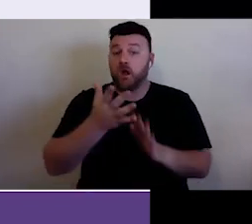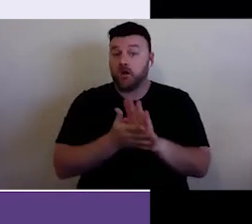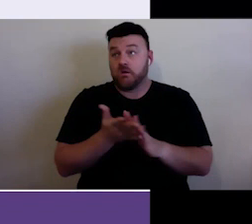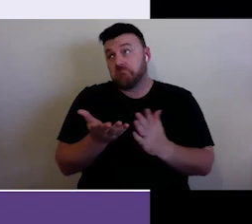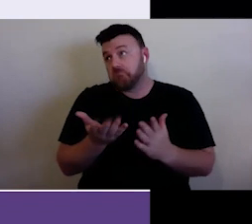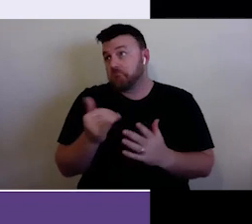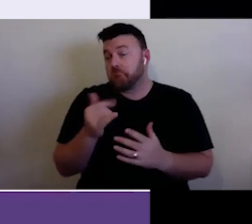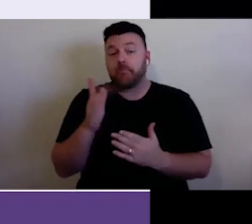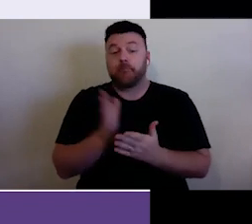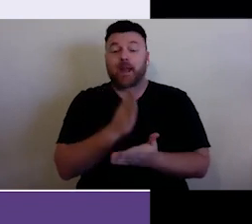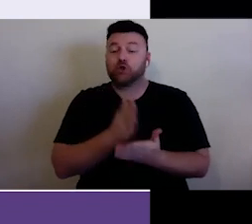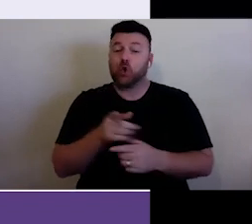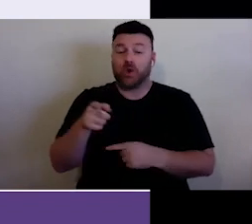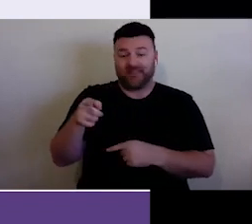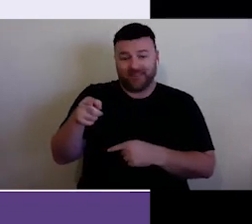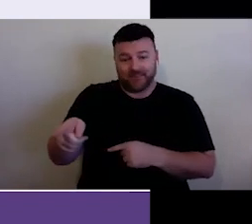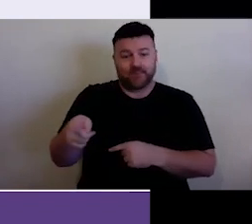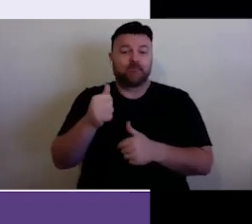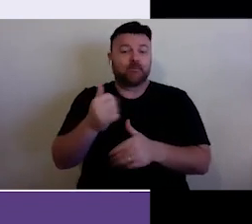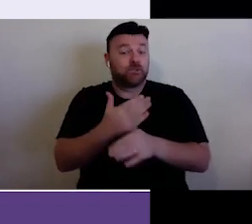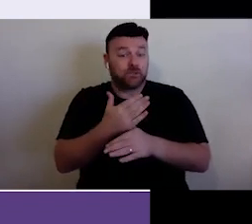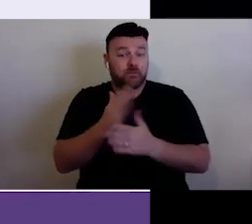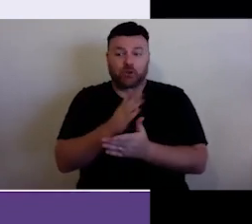people are the creators and the innovators for if you're working on